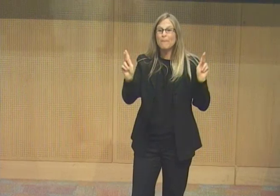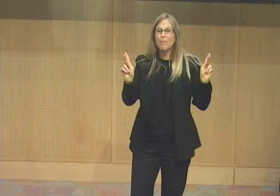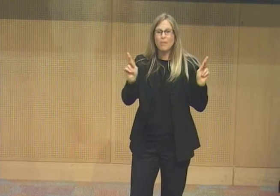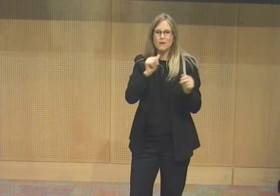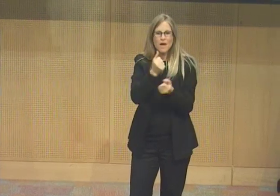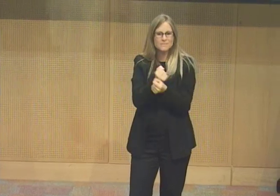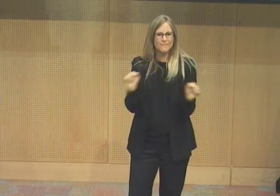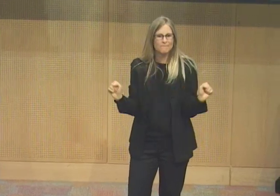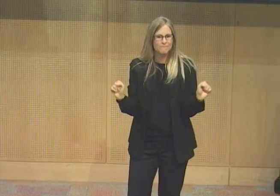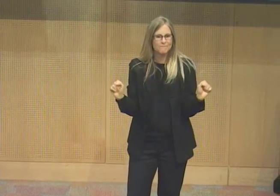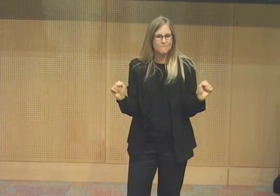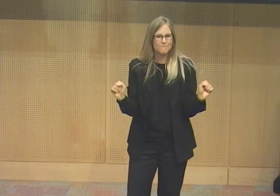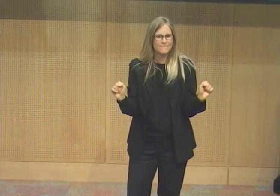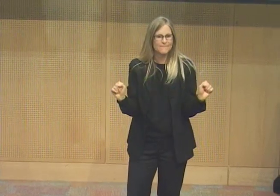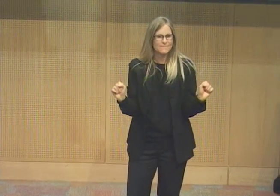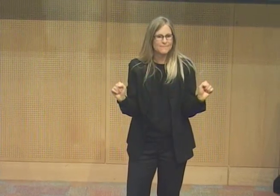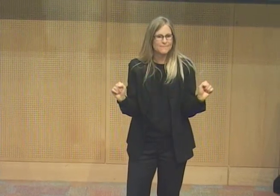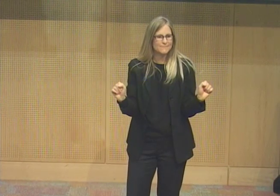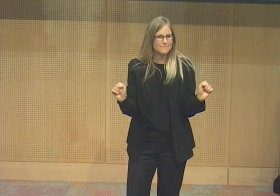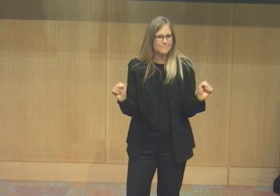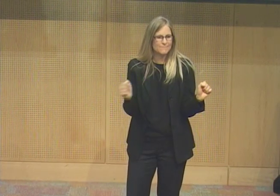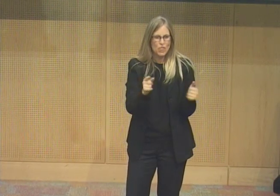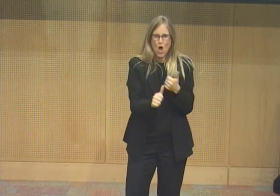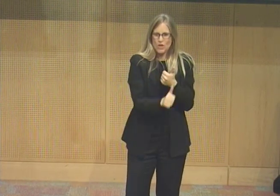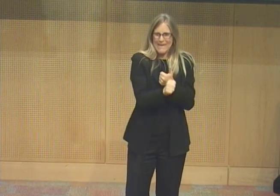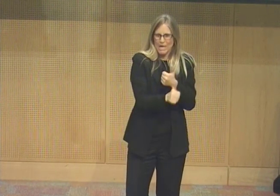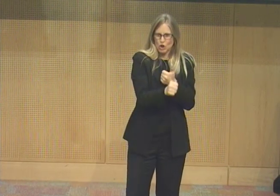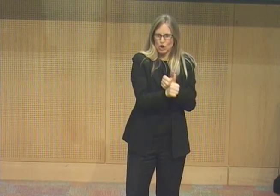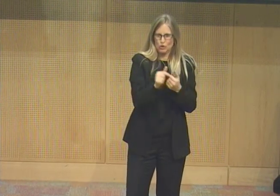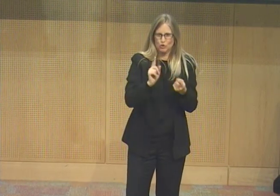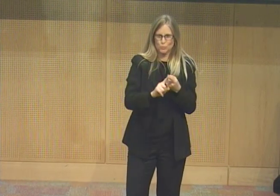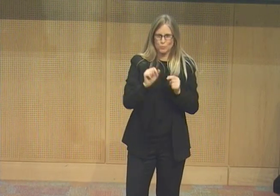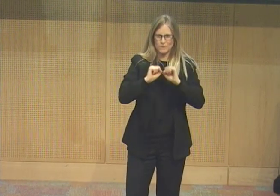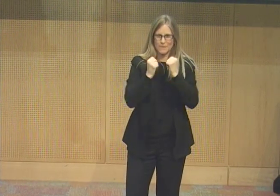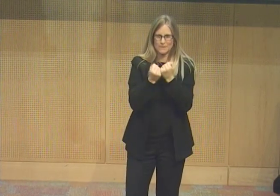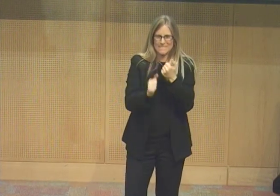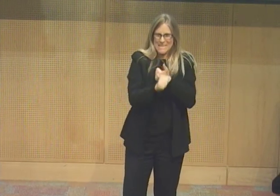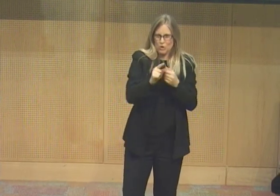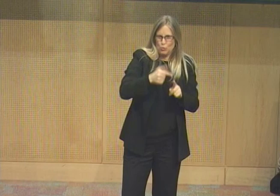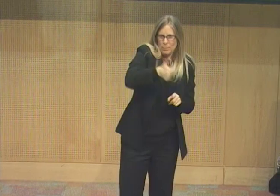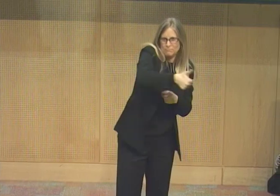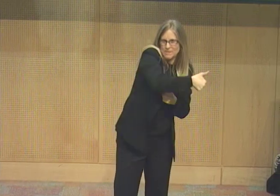It's implied that Deaf people are not safe. They are a danger to society.